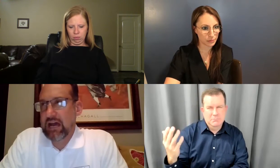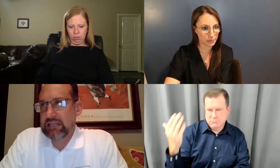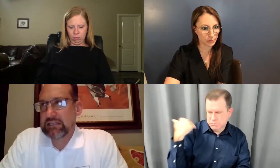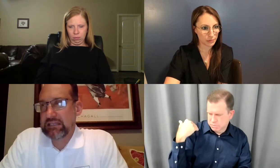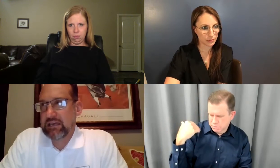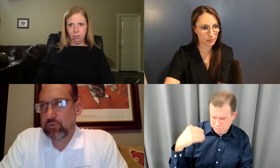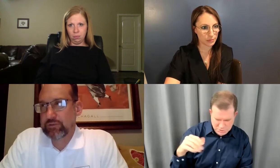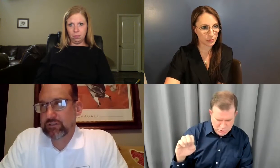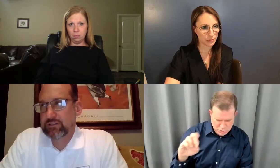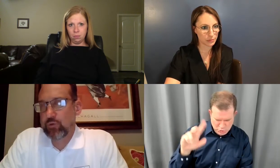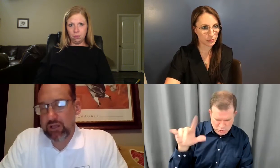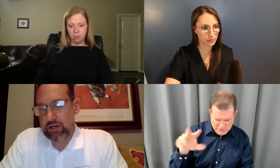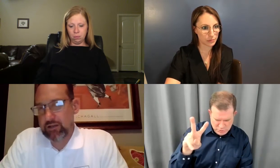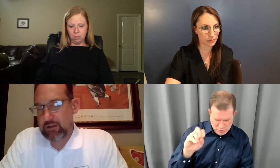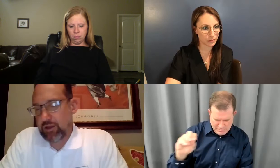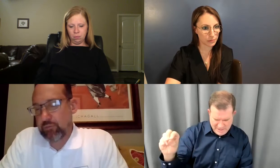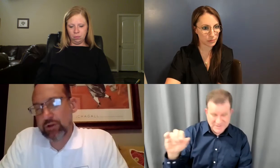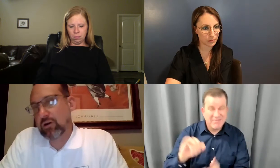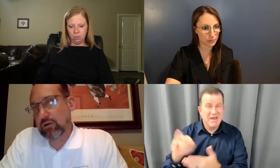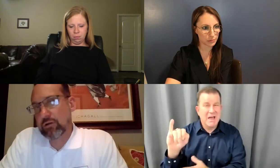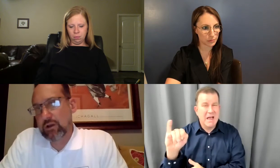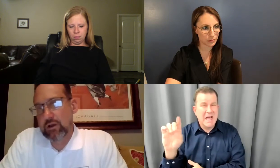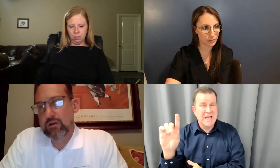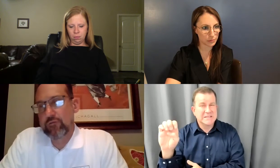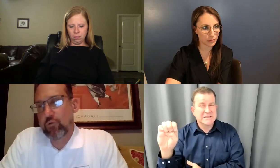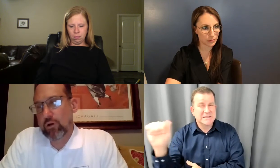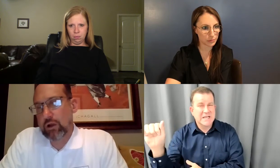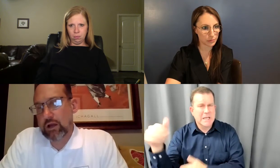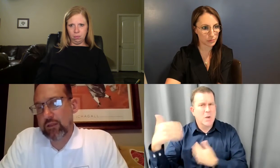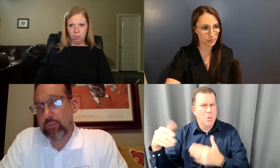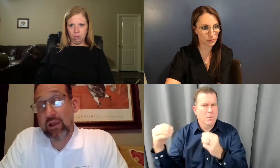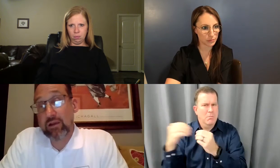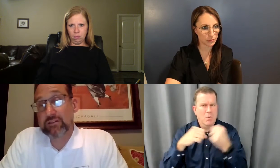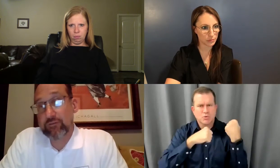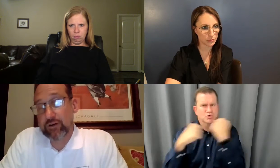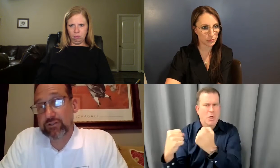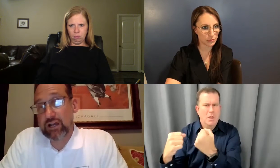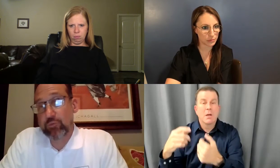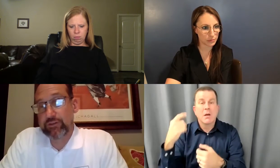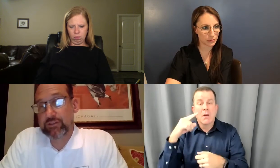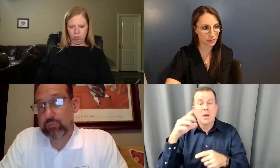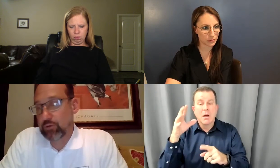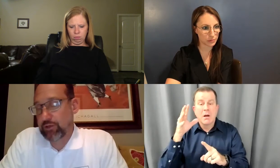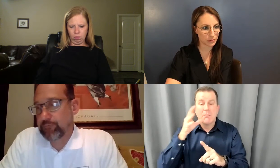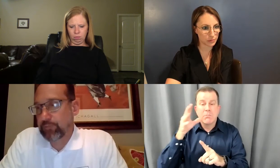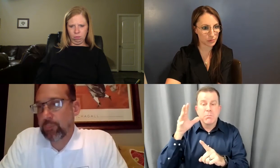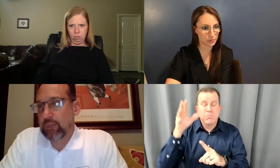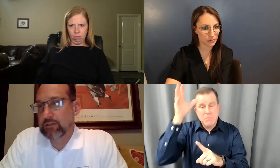the IDEA was somewhat gutted and it made it much harder for the parents of a child with a disability